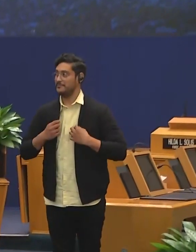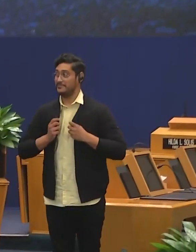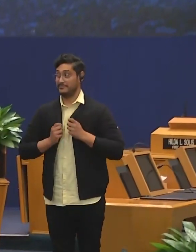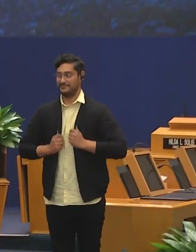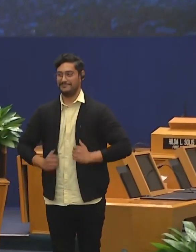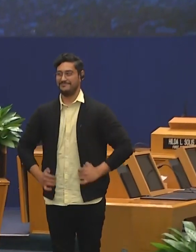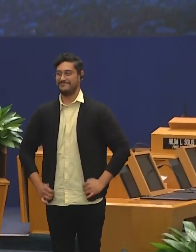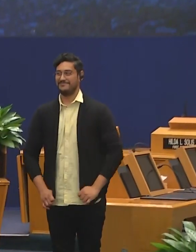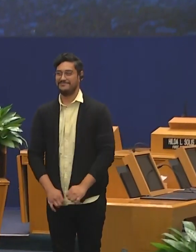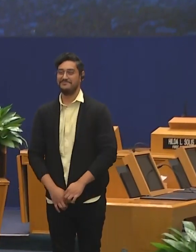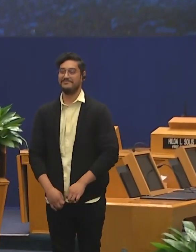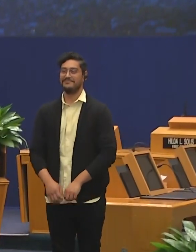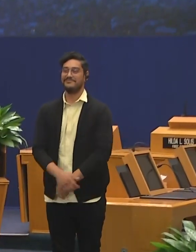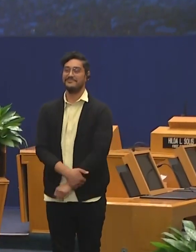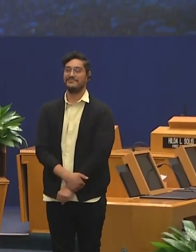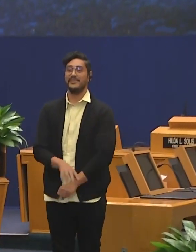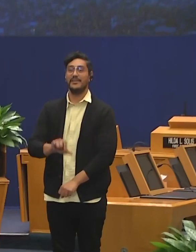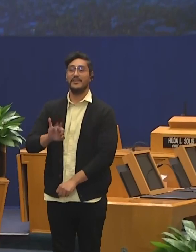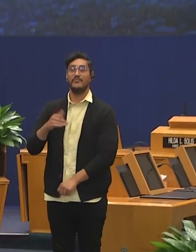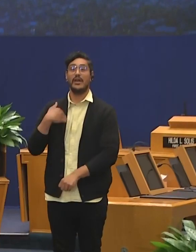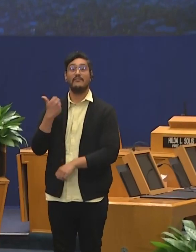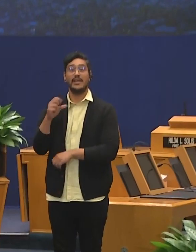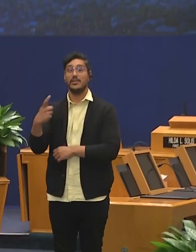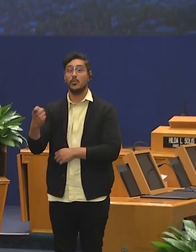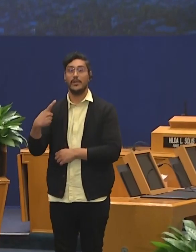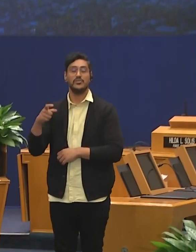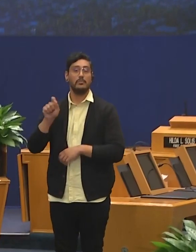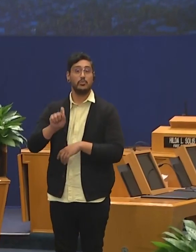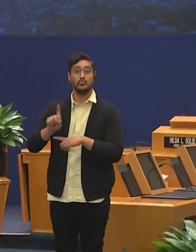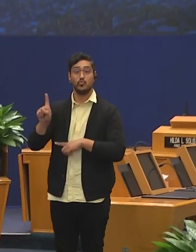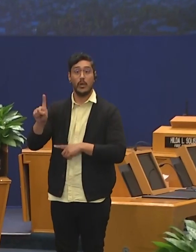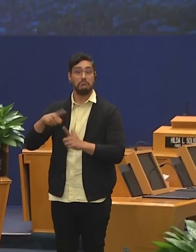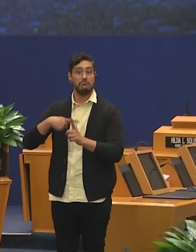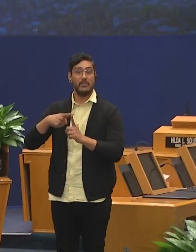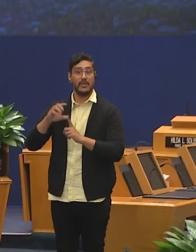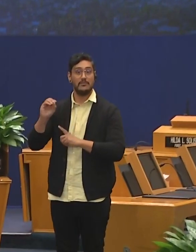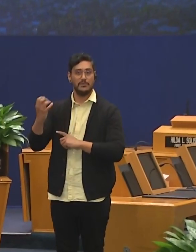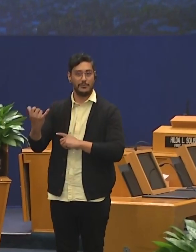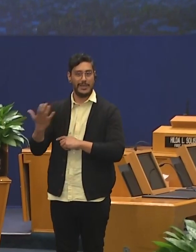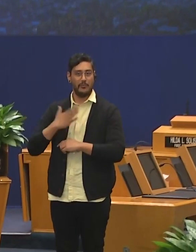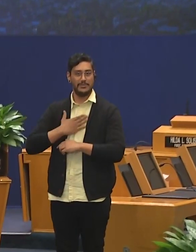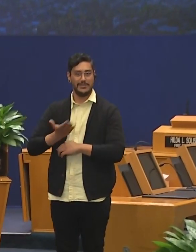PLEASE PICK UP THE HANDSET BEFORE PRESSING THE NUMBERS. ONCE AGAIN, IF YOU HAVE A